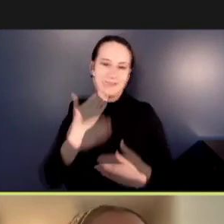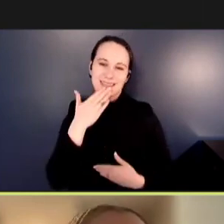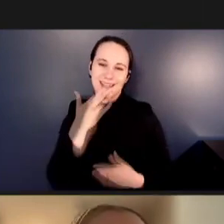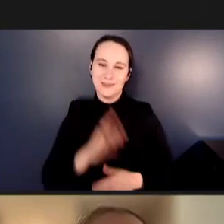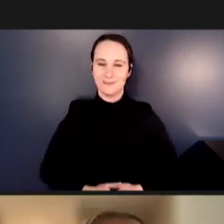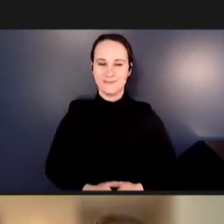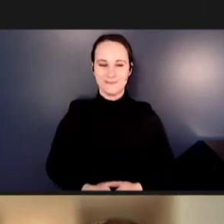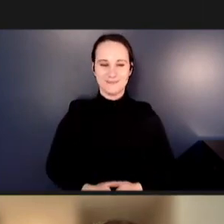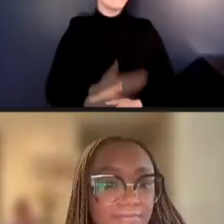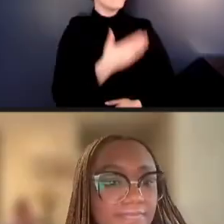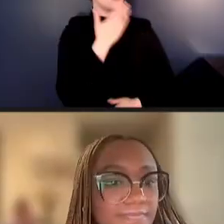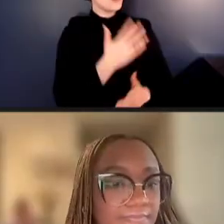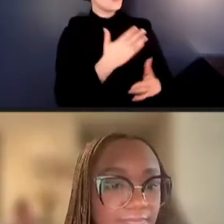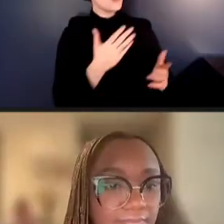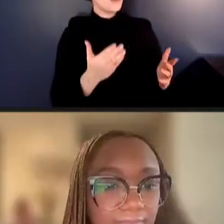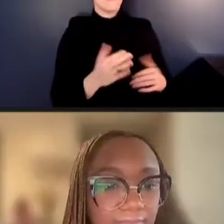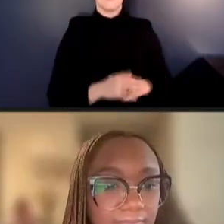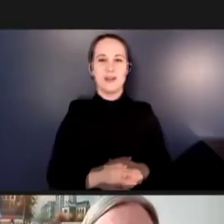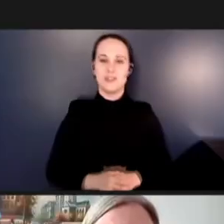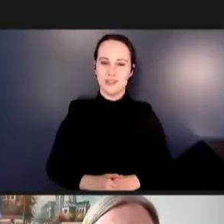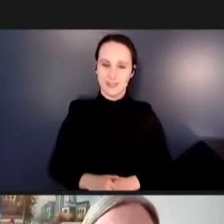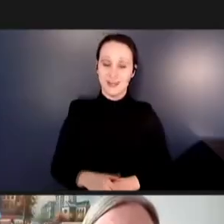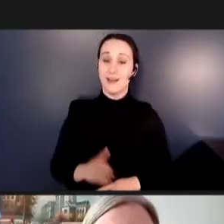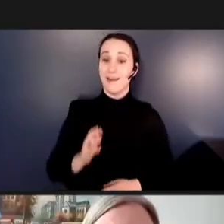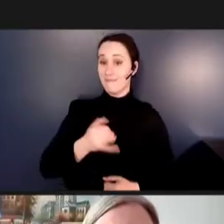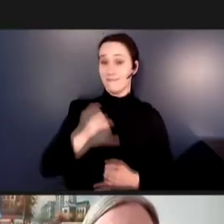Robert Hopkins: Thank you very much, Ms. Johns. Our final presenter of this